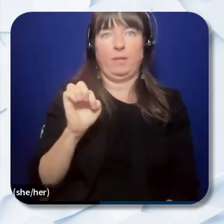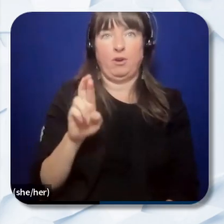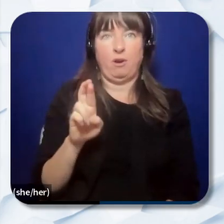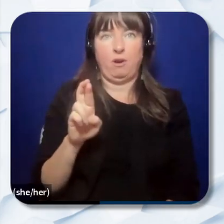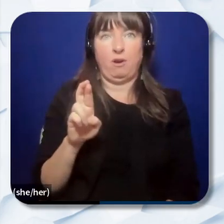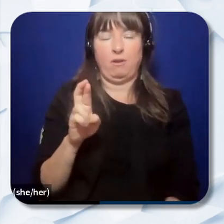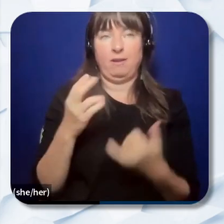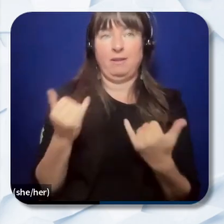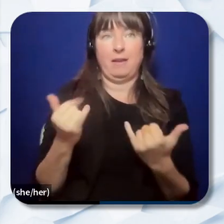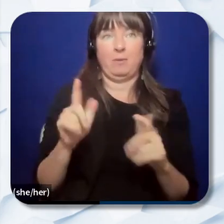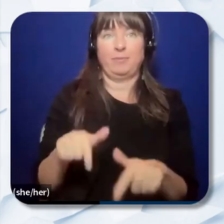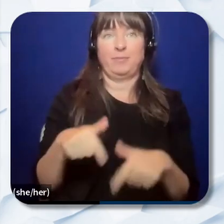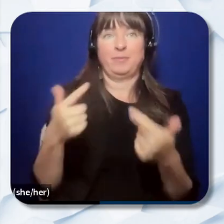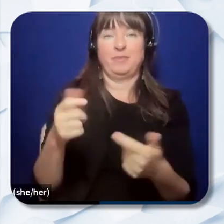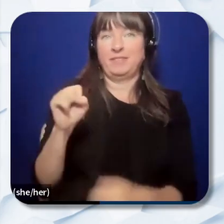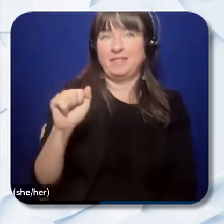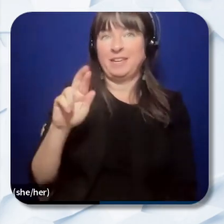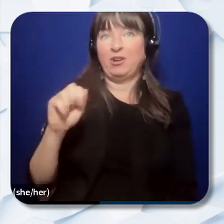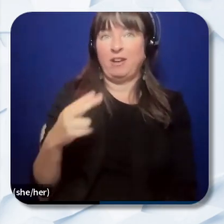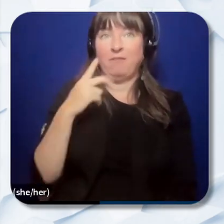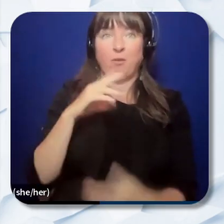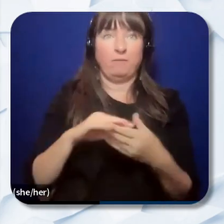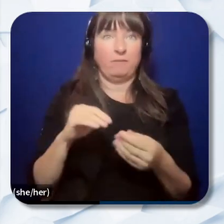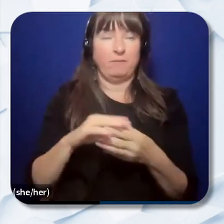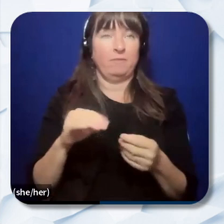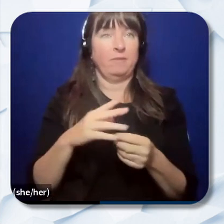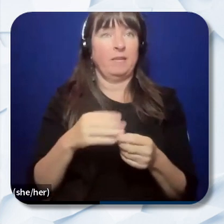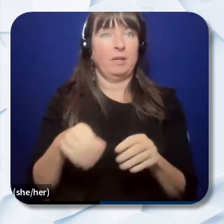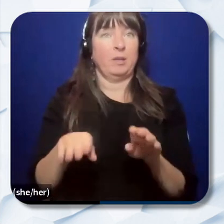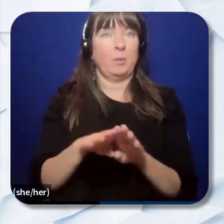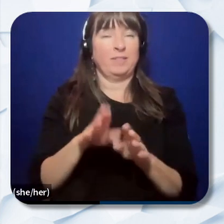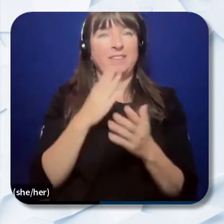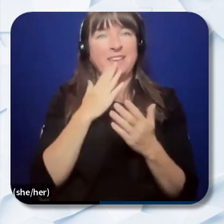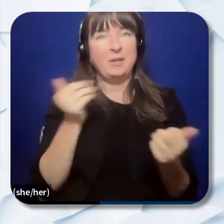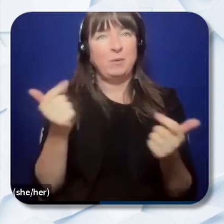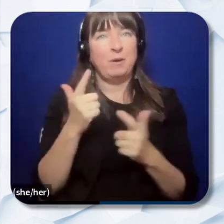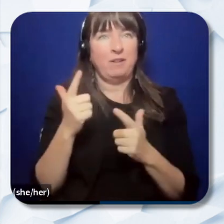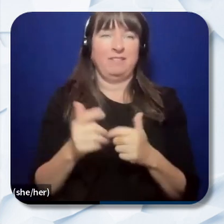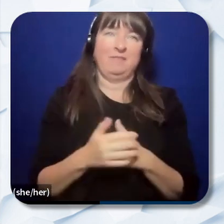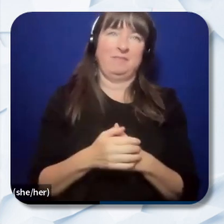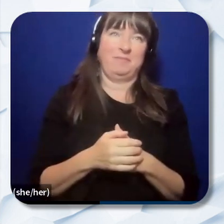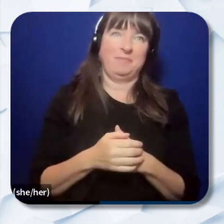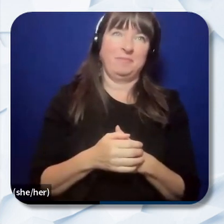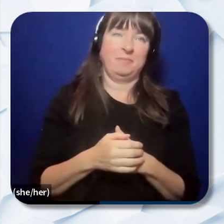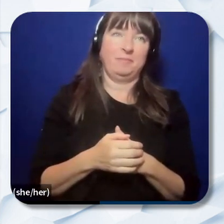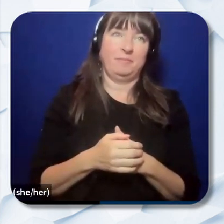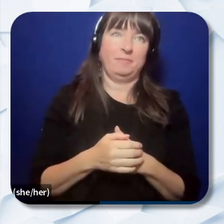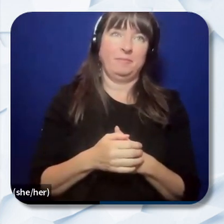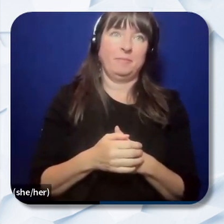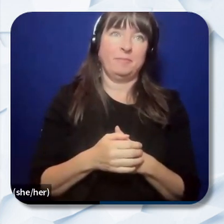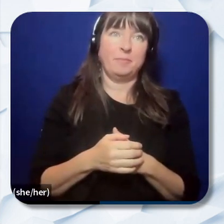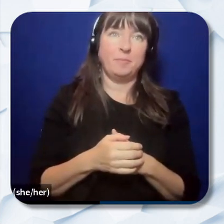will pass it back to Sarah for reflections and closing. Thank you everyone. Next slide please.